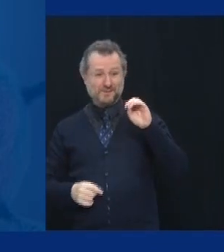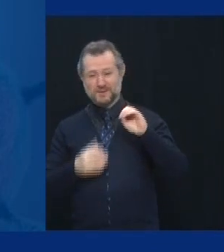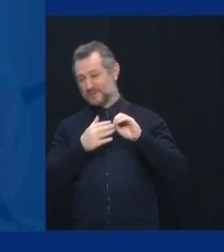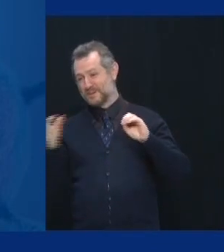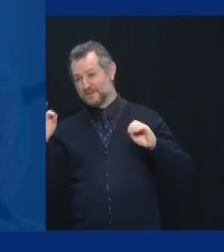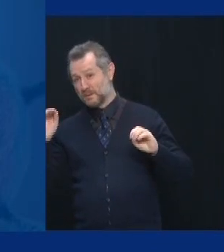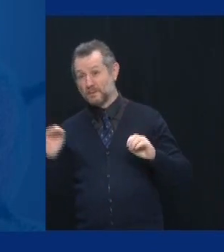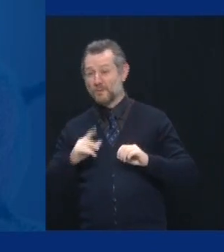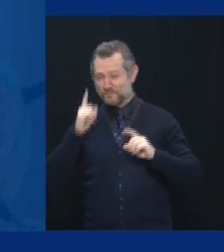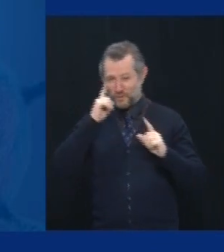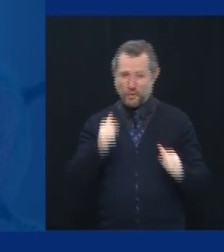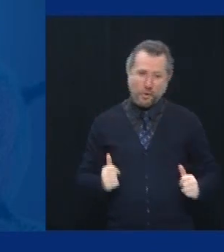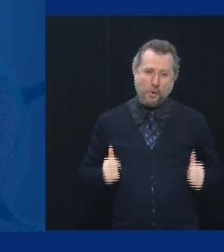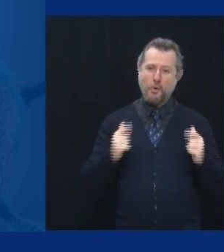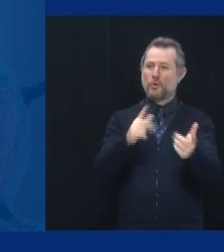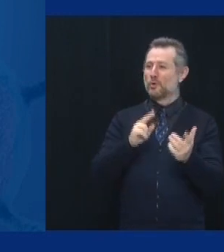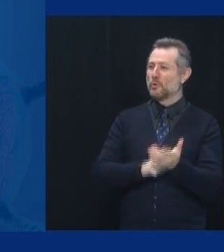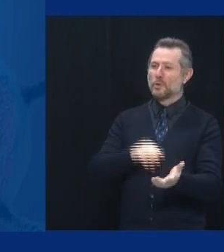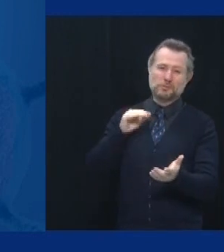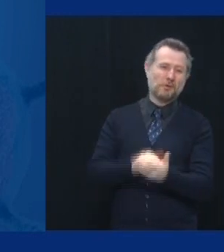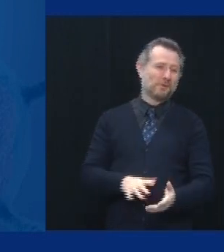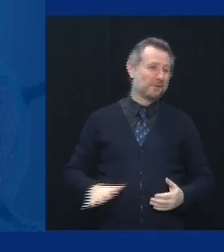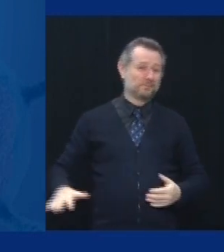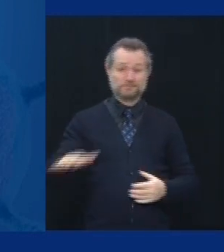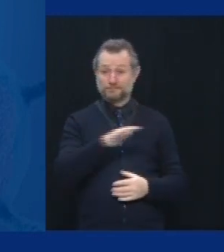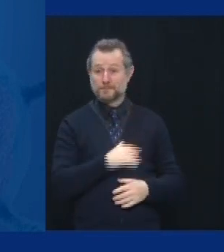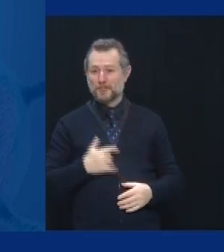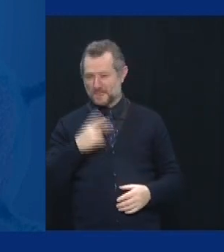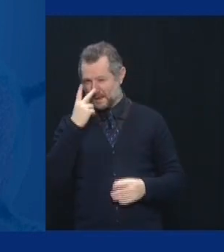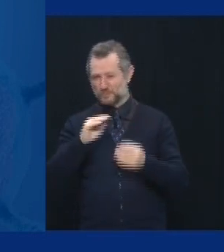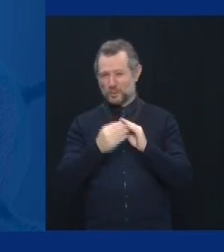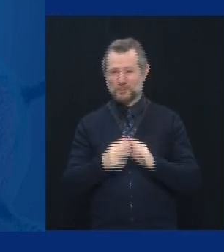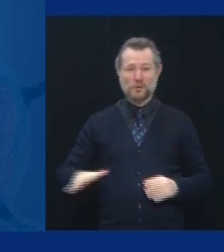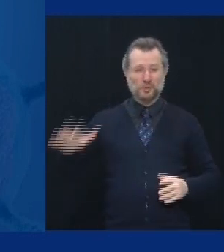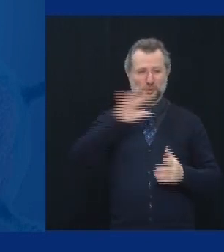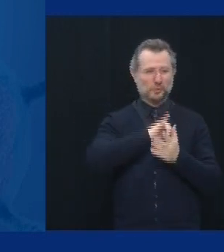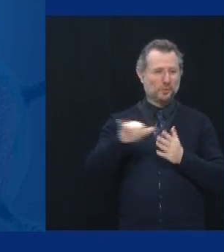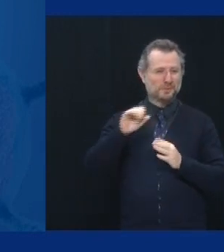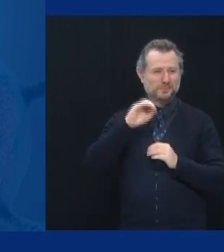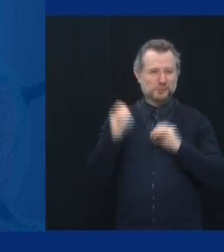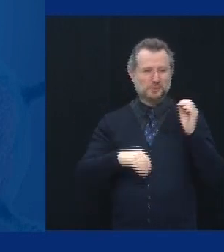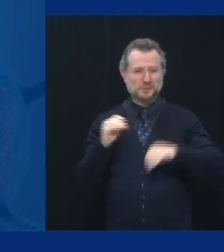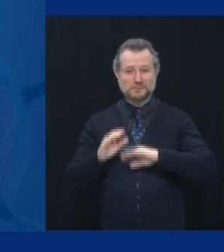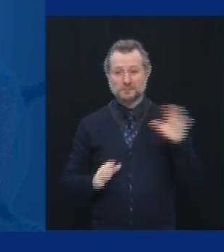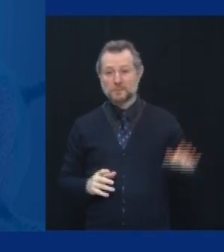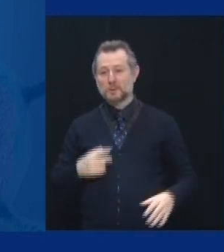DOCTORS STATEWIDE. AND REMEMBER, HERD IMMUNITY WAS SUPPOSED TO BE 70% TO 90%.